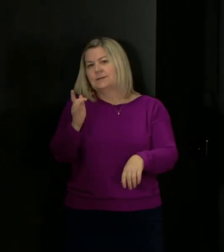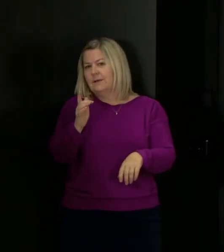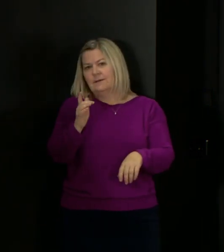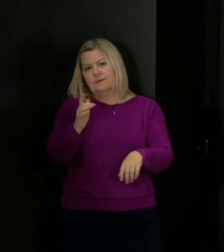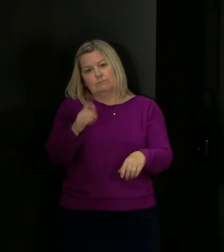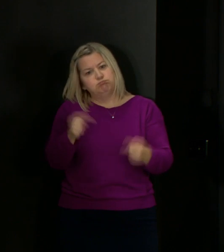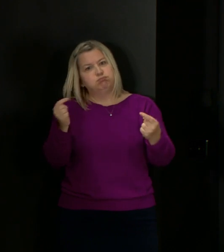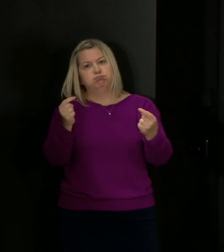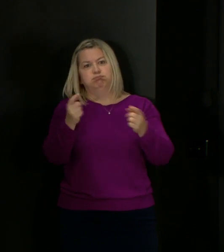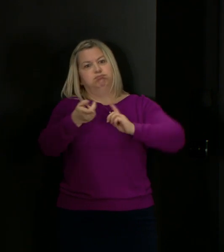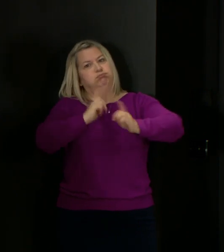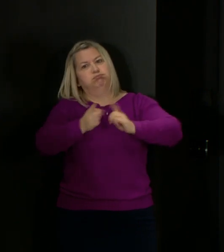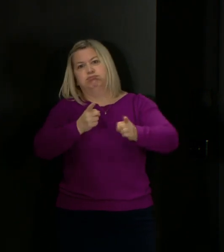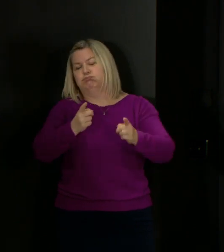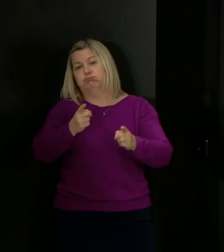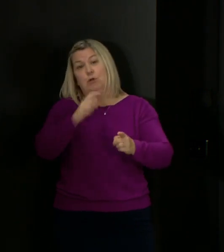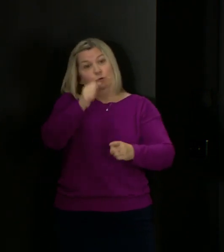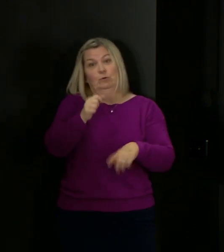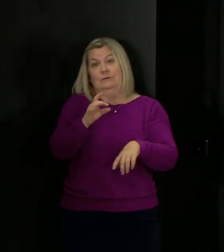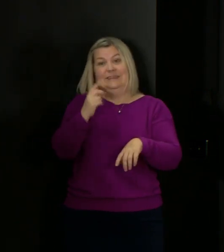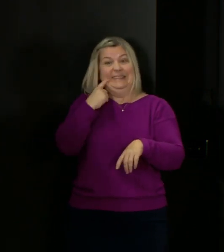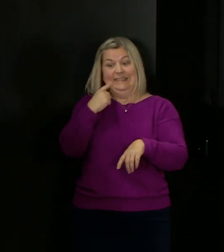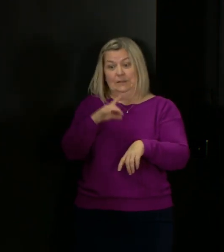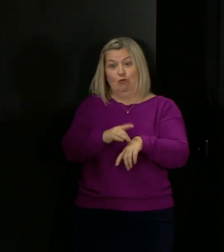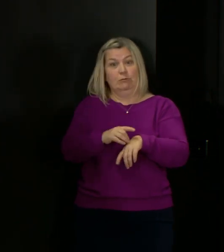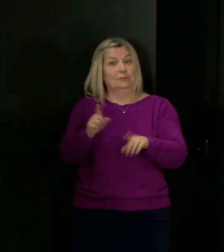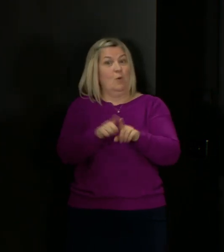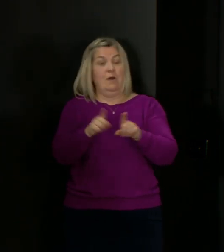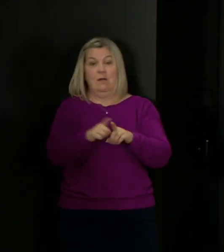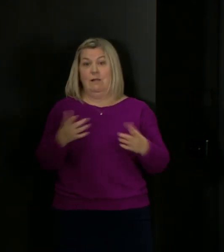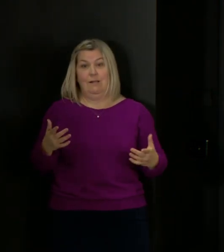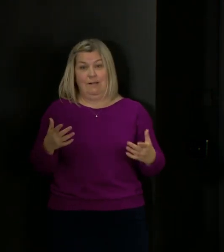they're often not easy for clinicians either. But when they're done well, they